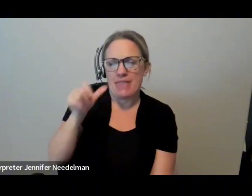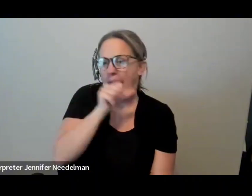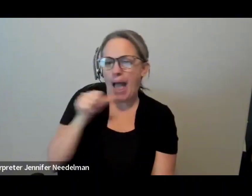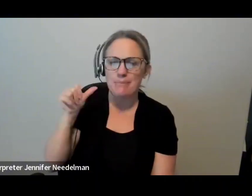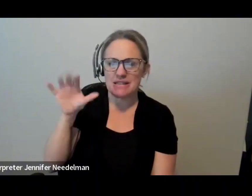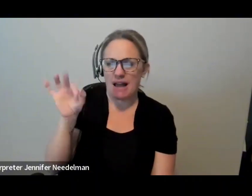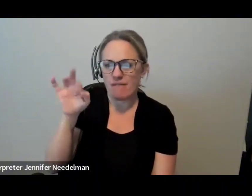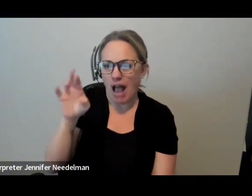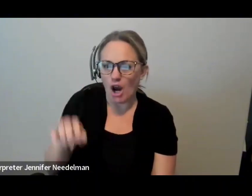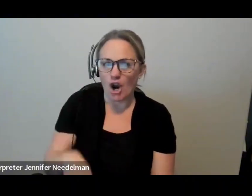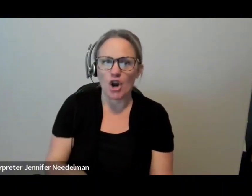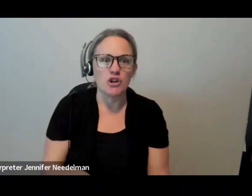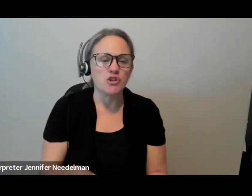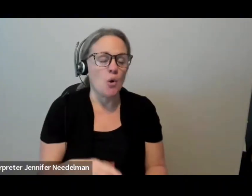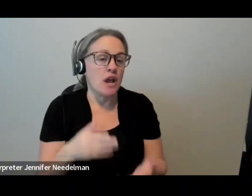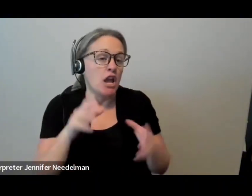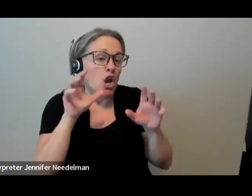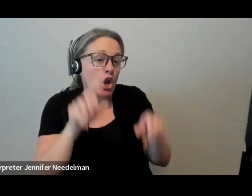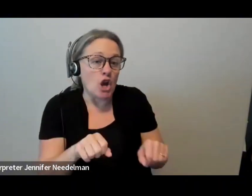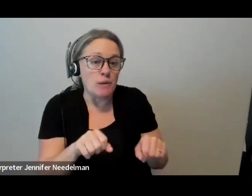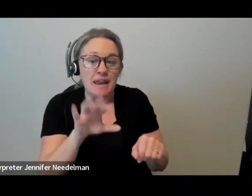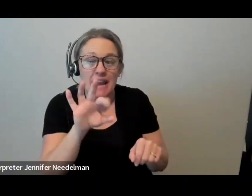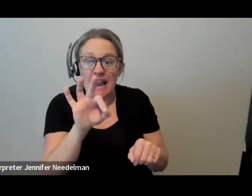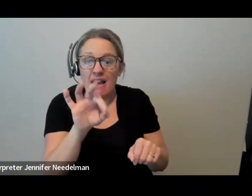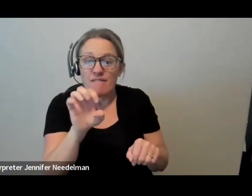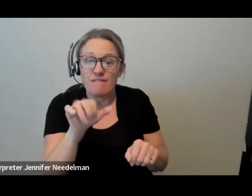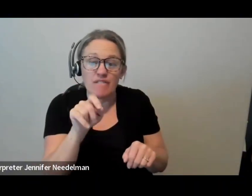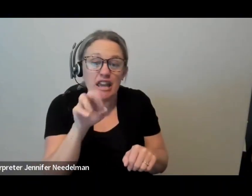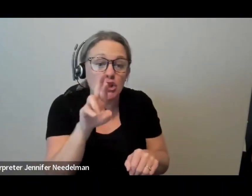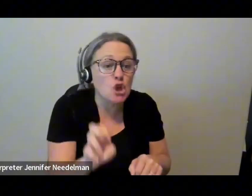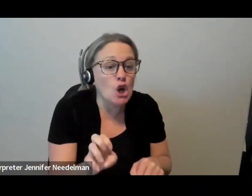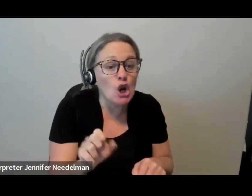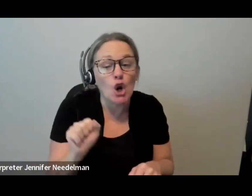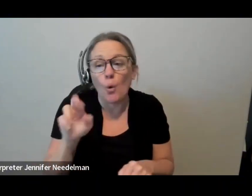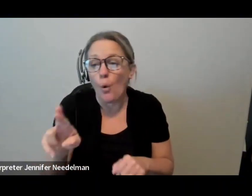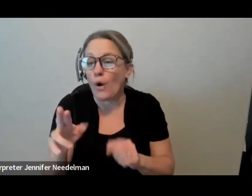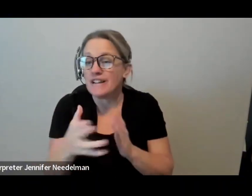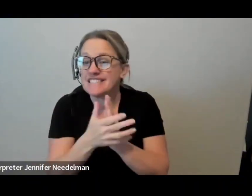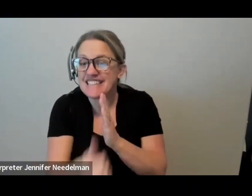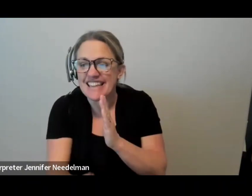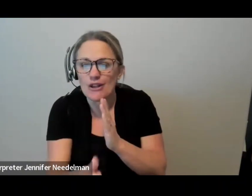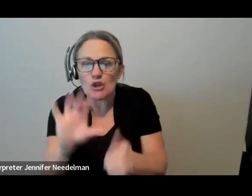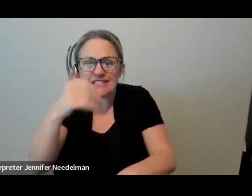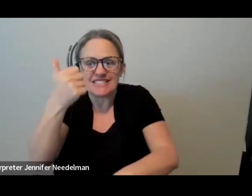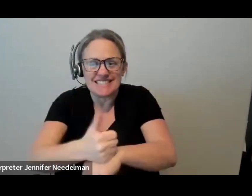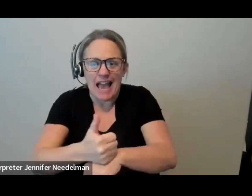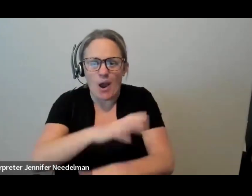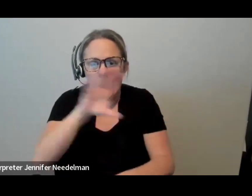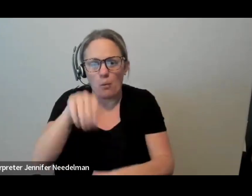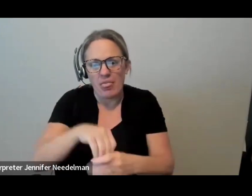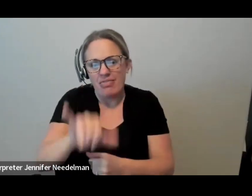may it be an overall product, a service, or even a skillset within an organization.